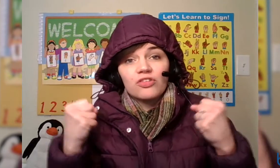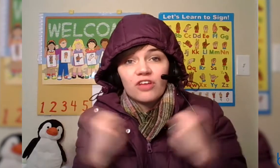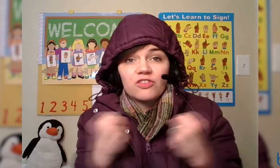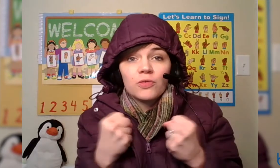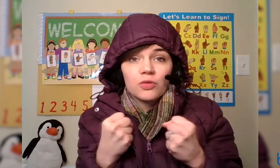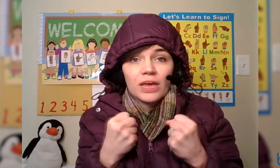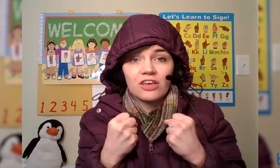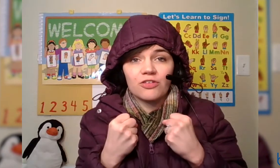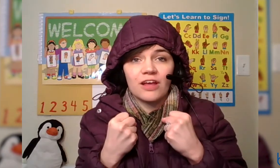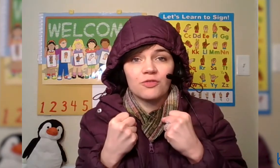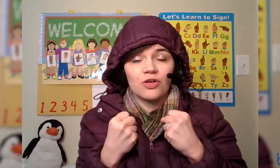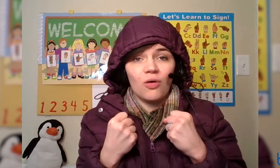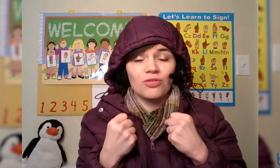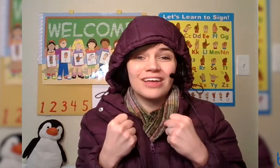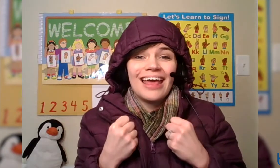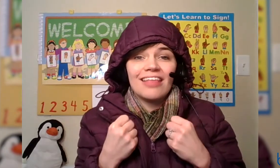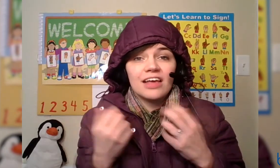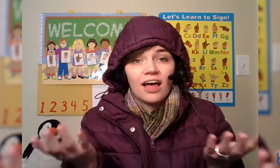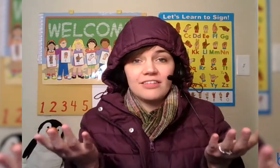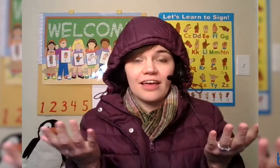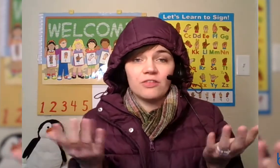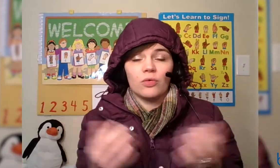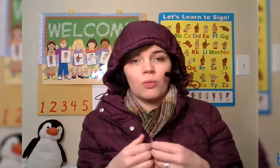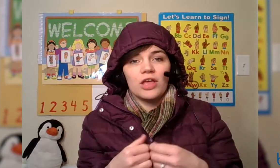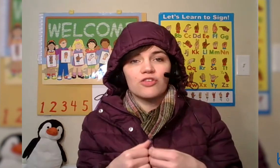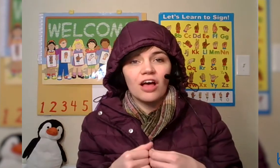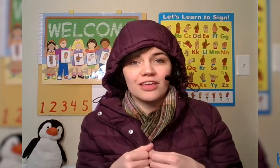will just use the regular sign for cold and the context or what you're talking